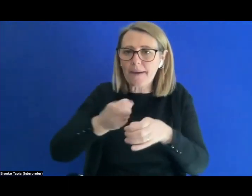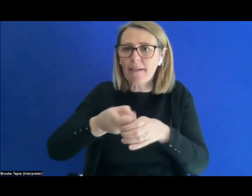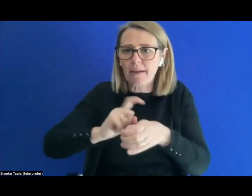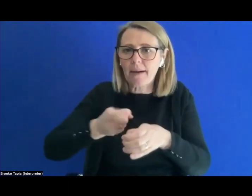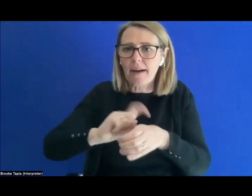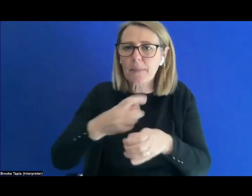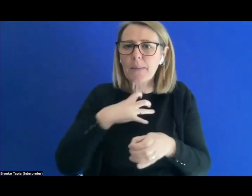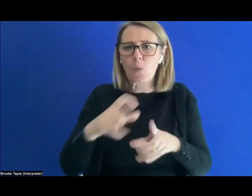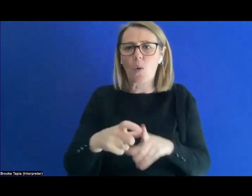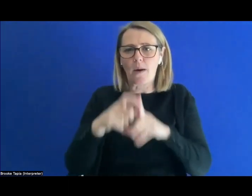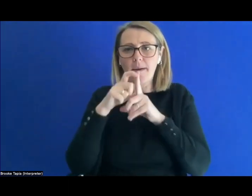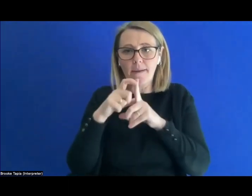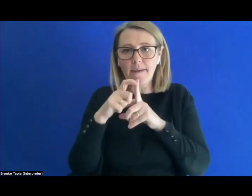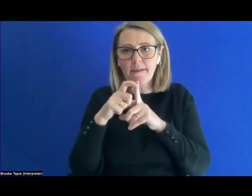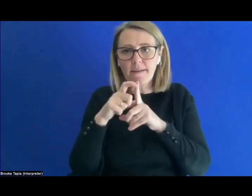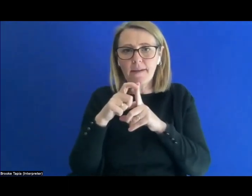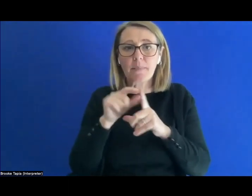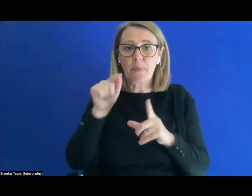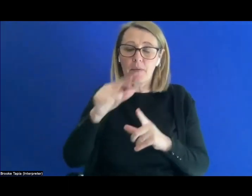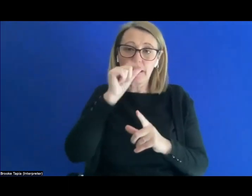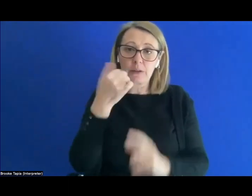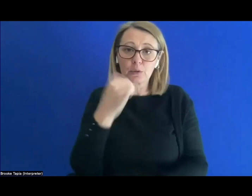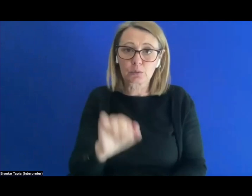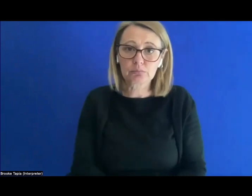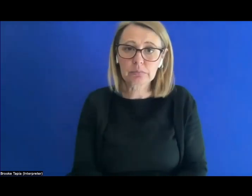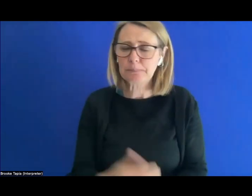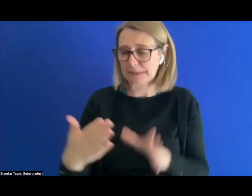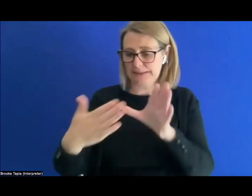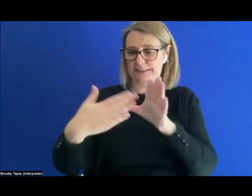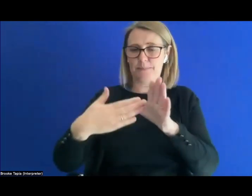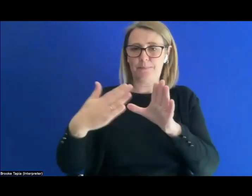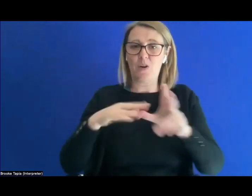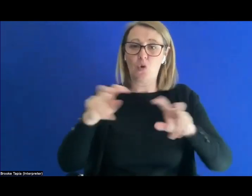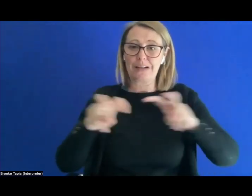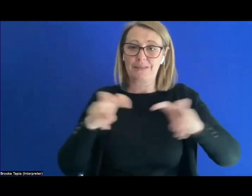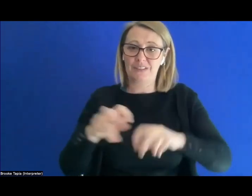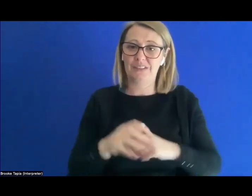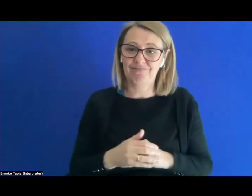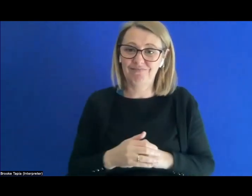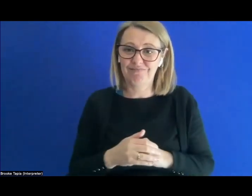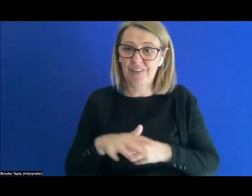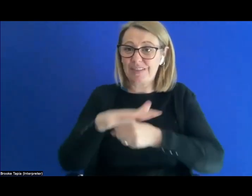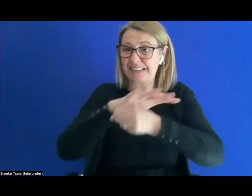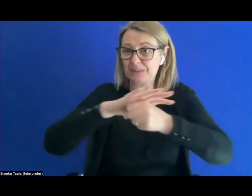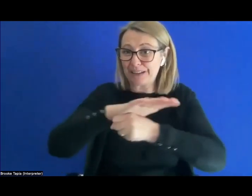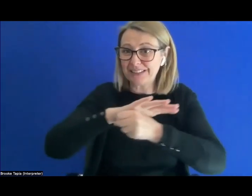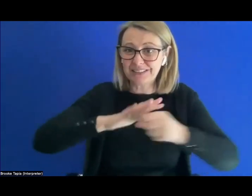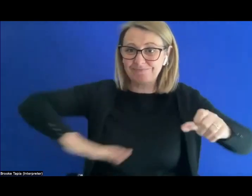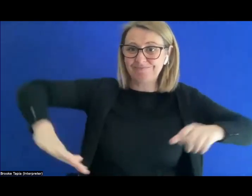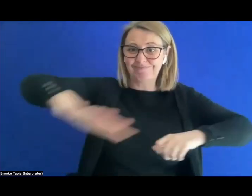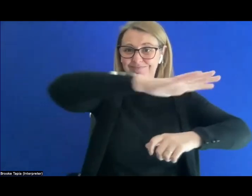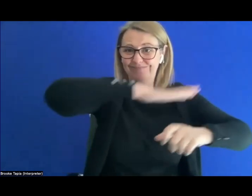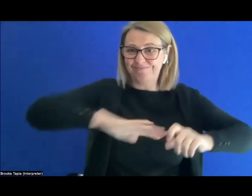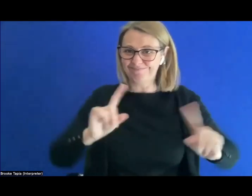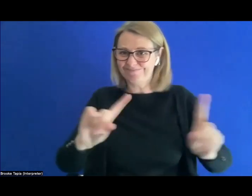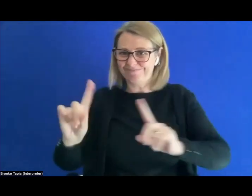but you still can, so it very much depends on the activity, the space you’ve got to work in,